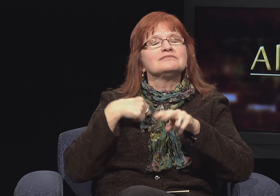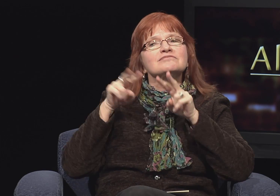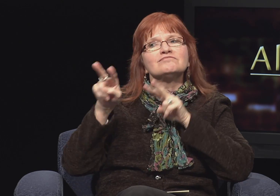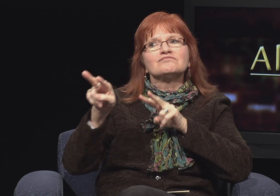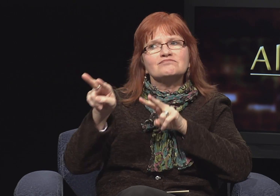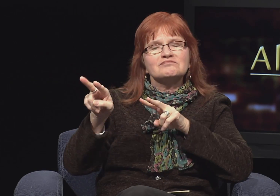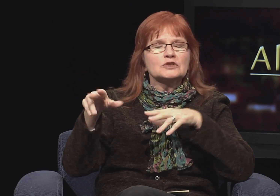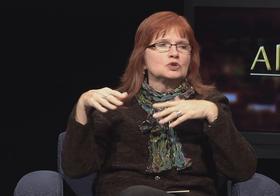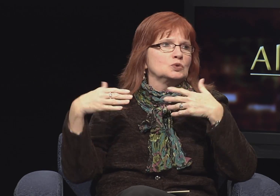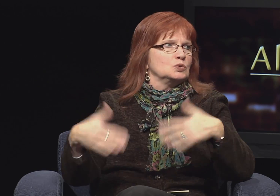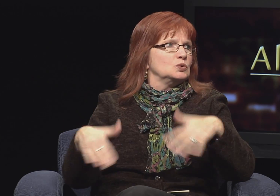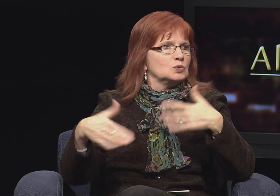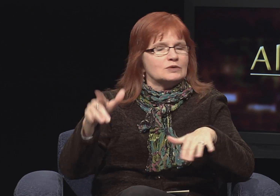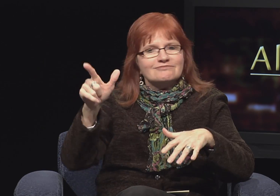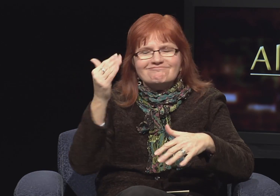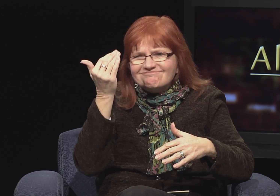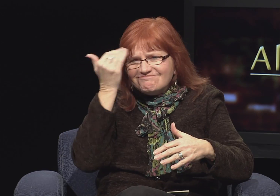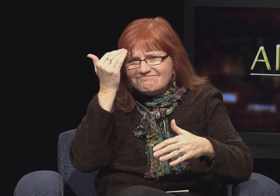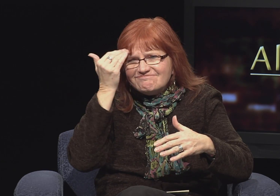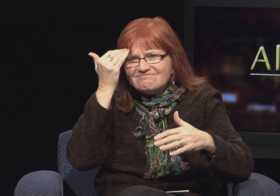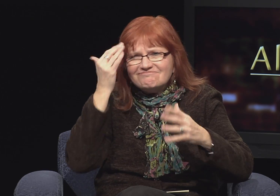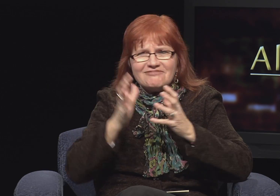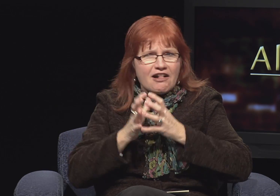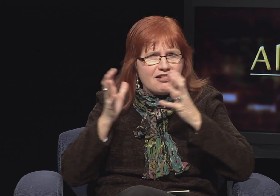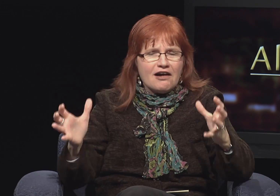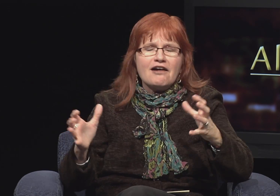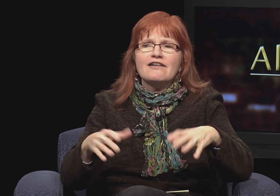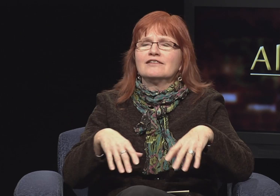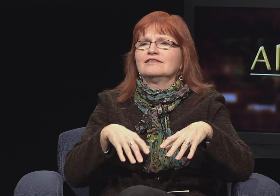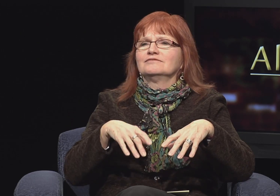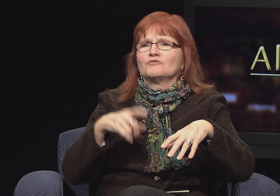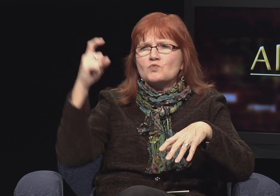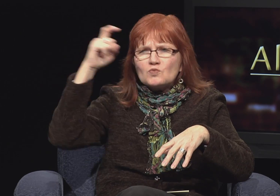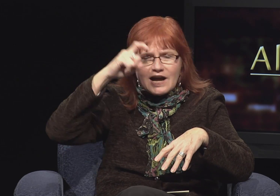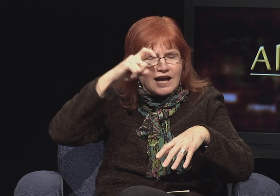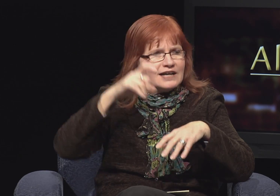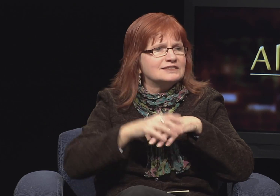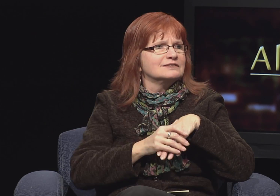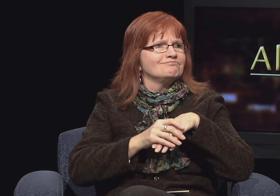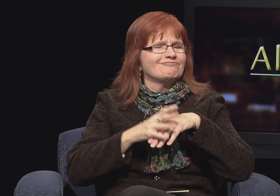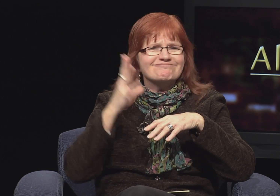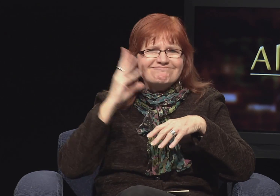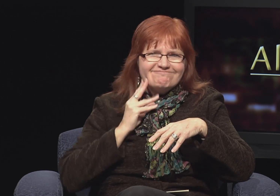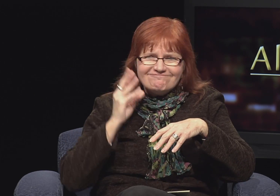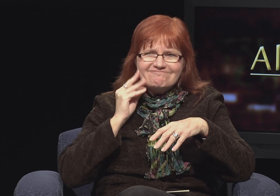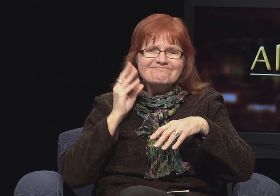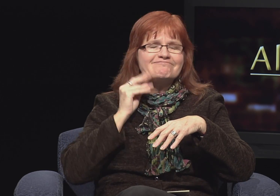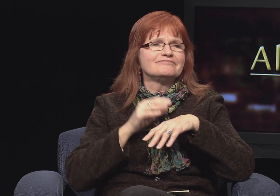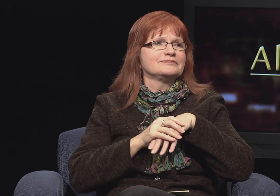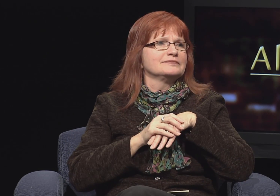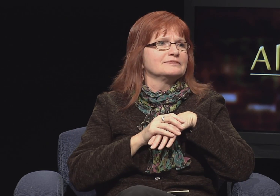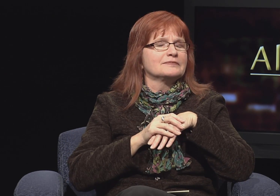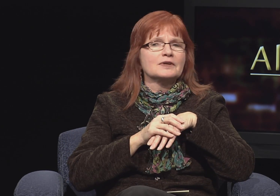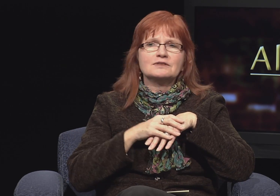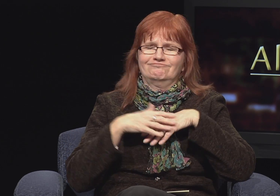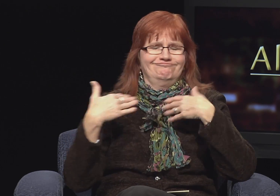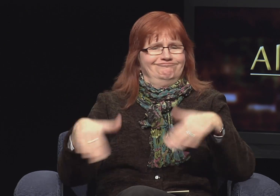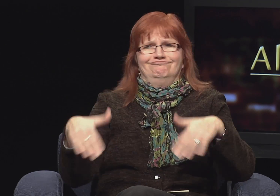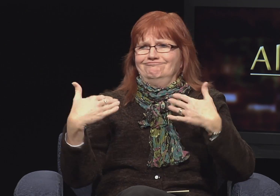It was amazing to work with him and benefit from the wisdom and experience he brought to the table.